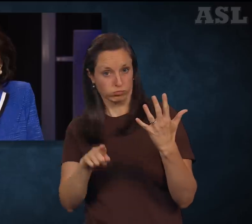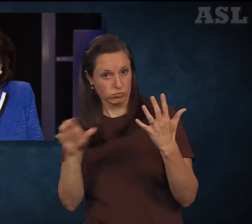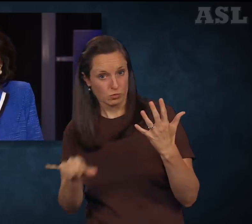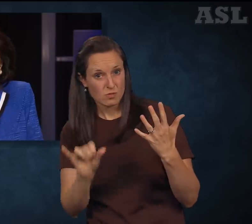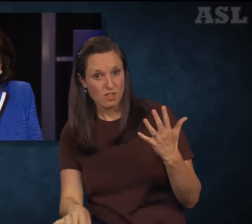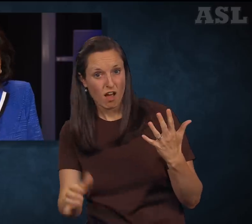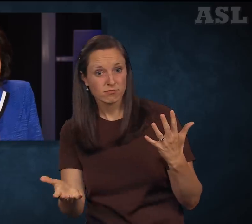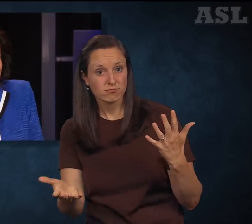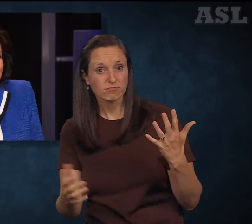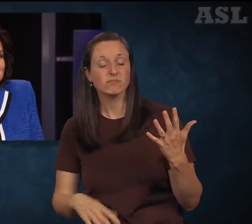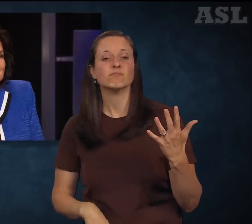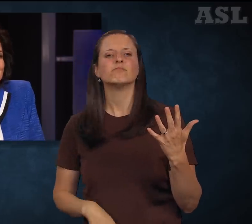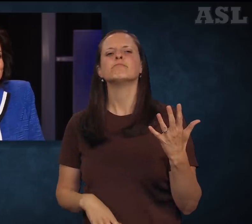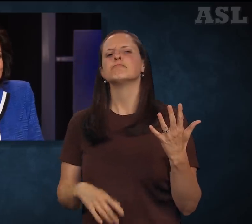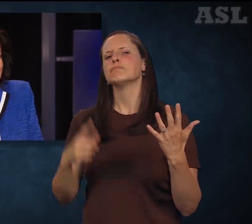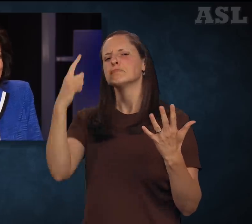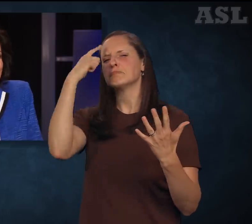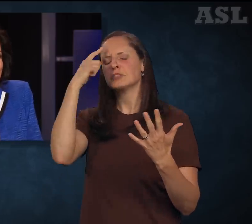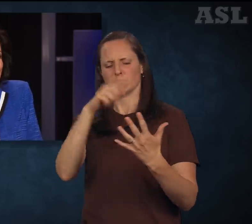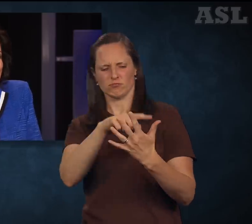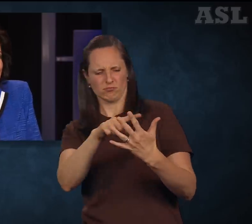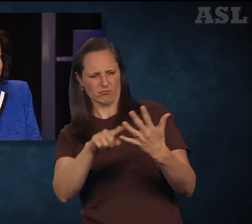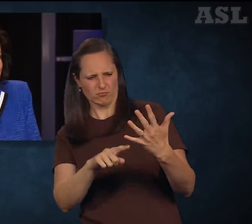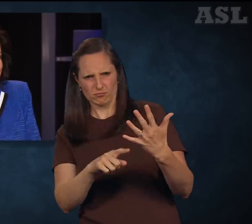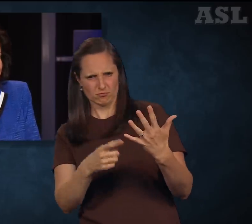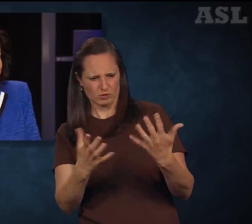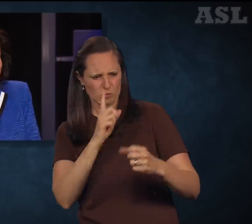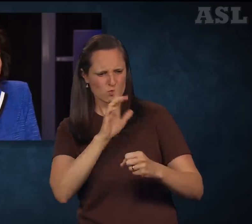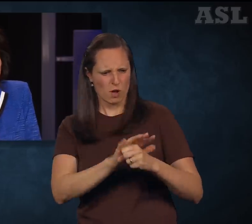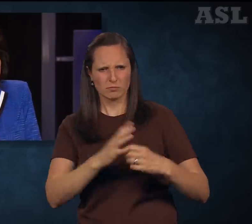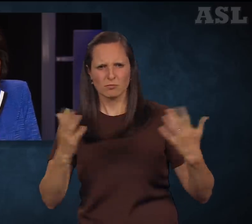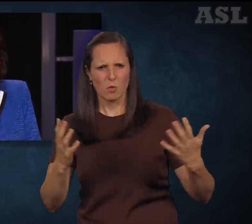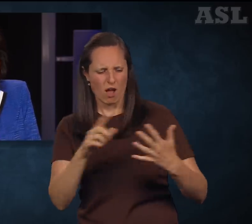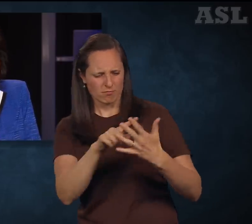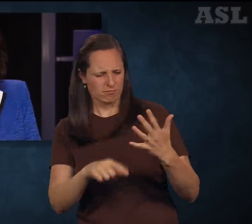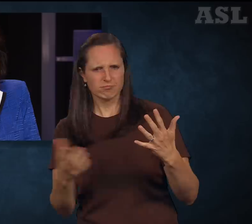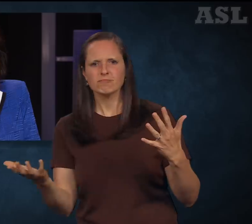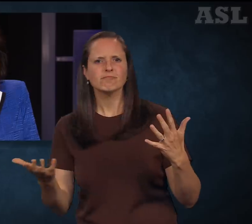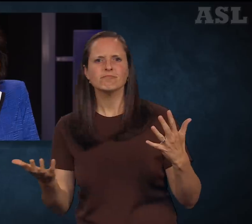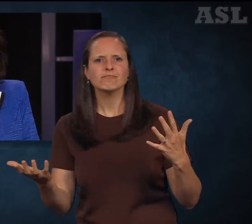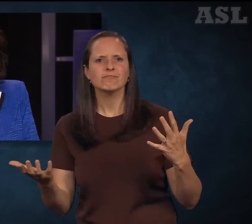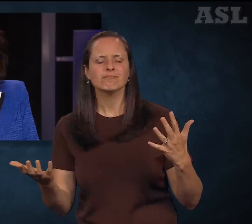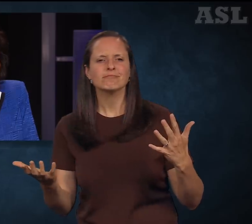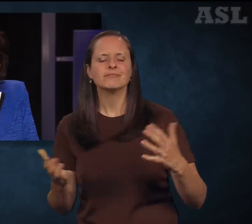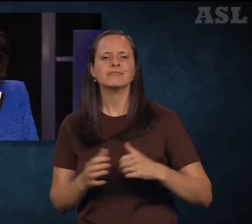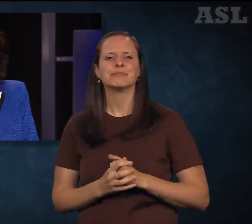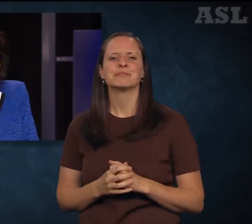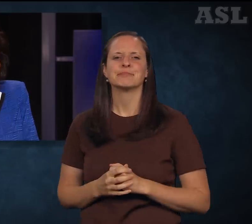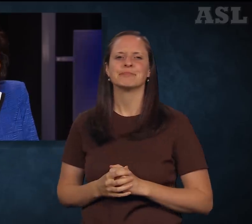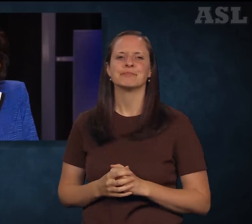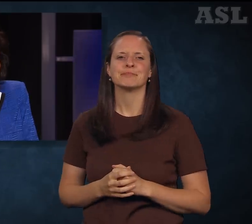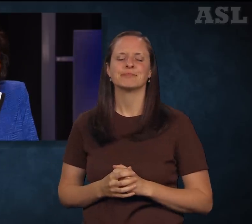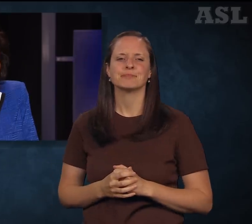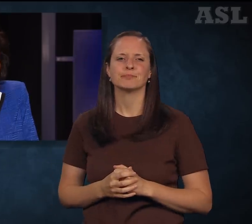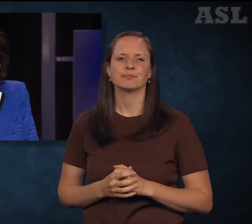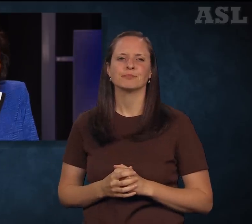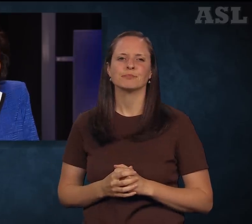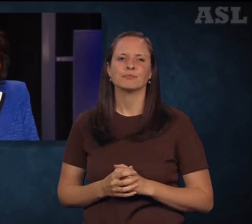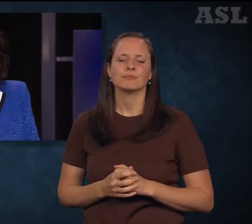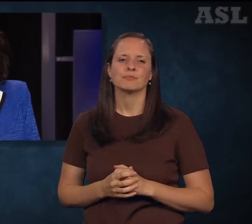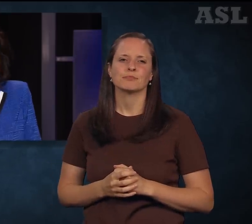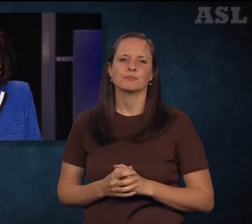WOULD DO WHILE WE ARE HERE ON